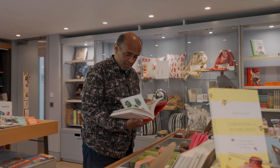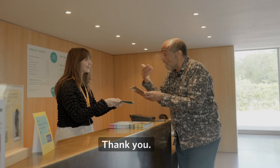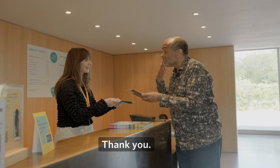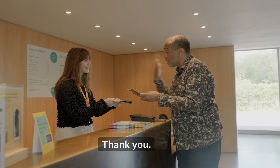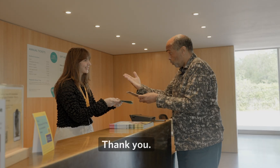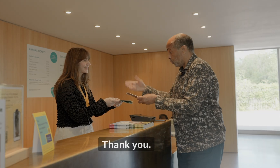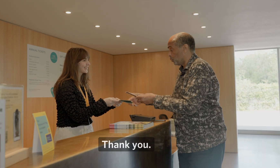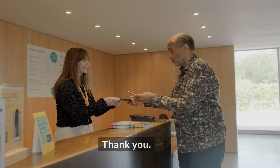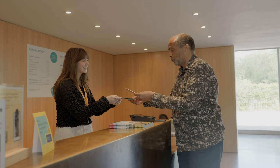Thank you.